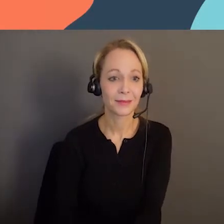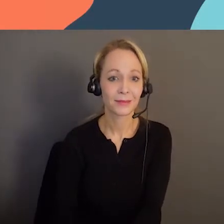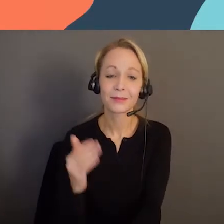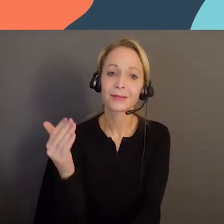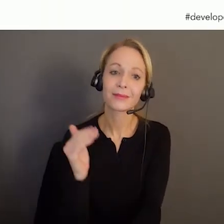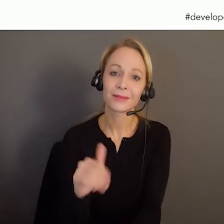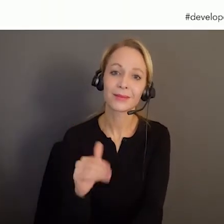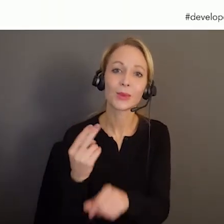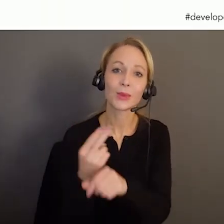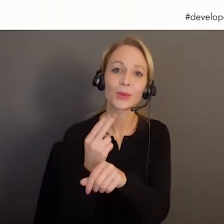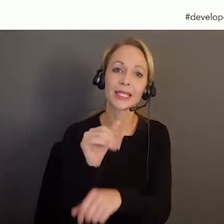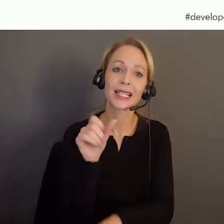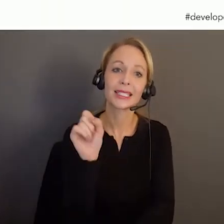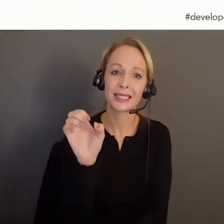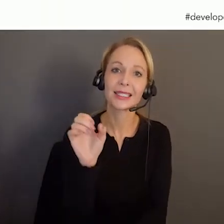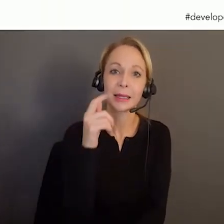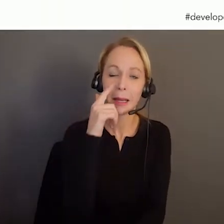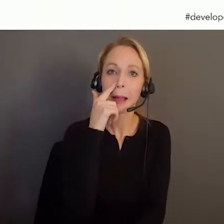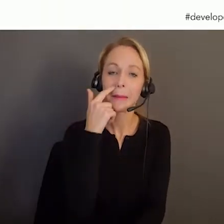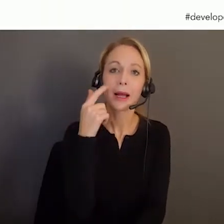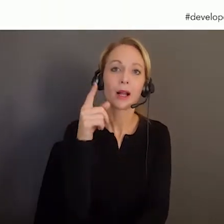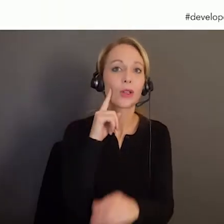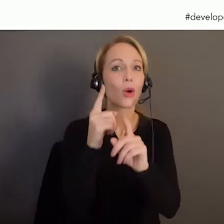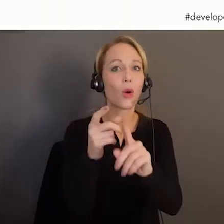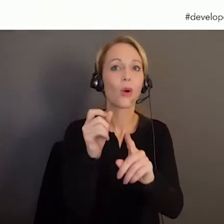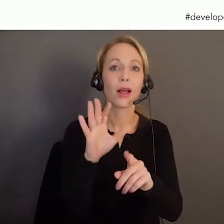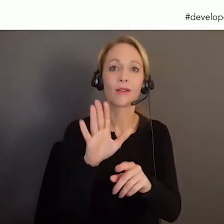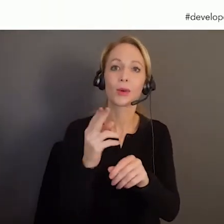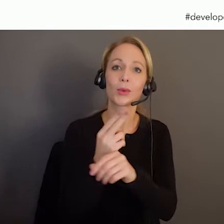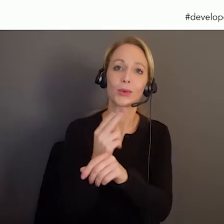INTEGRATE MULTIPLE TOOLS AS THEY PLEASE.